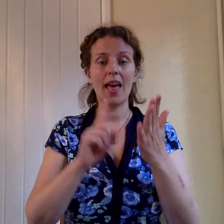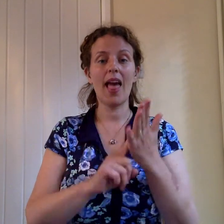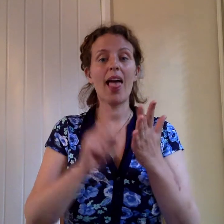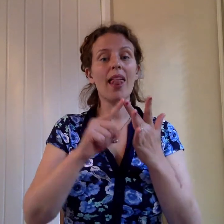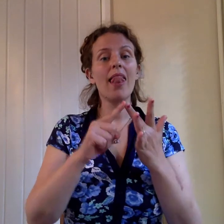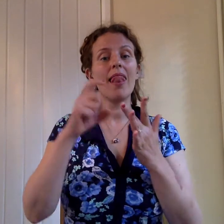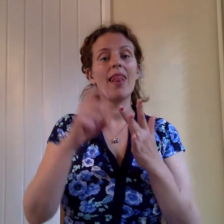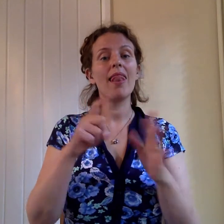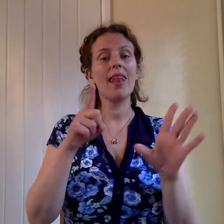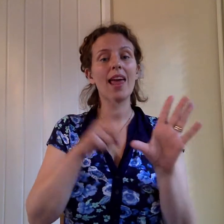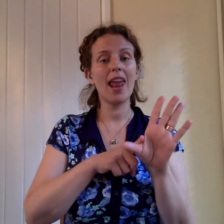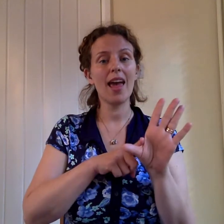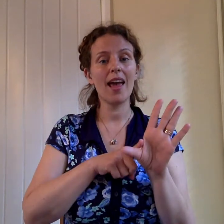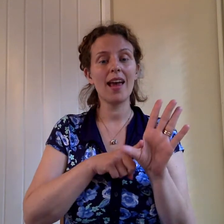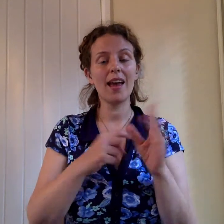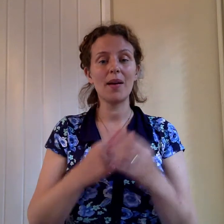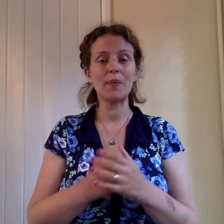LILY